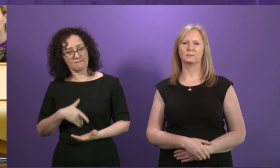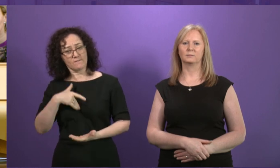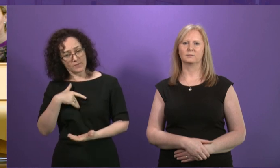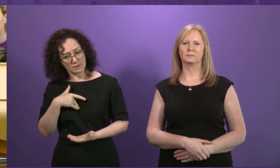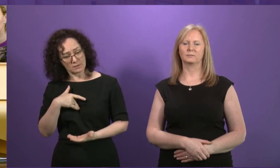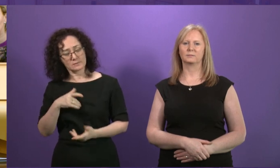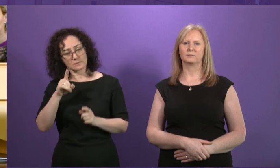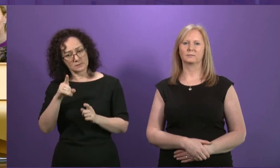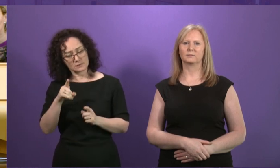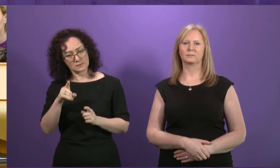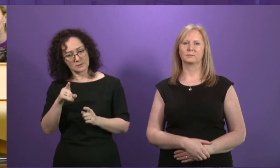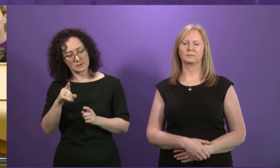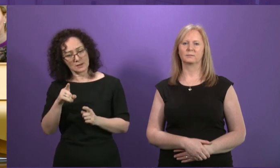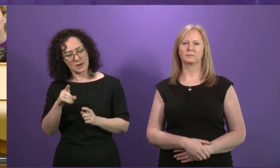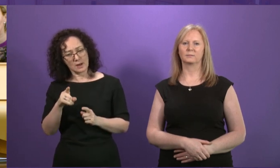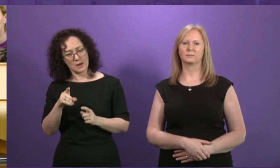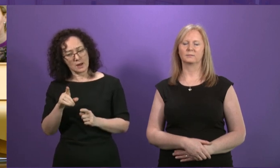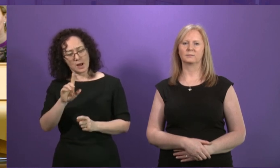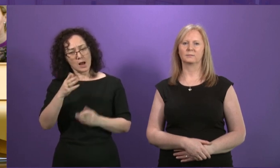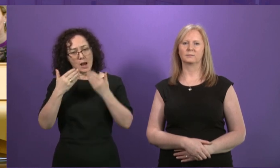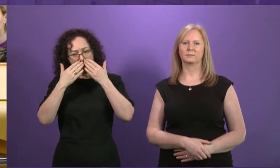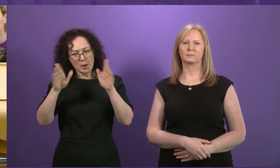I suspect, simply want politicians to sort out the structures and arrangements so that